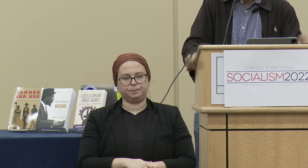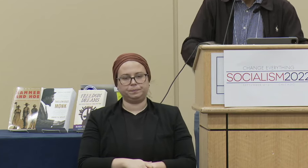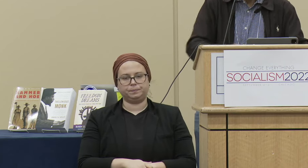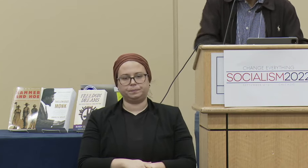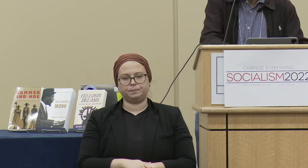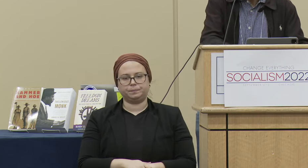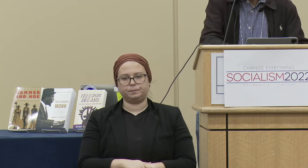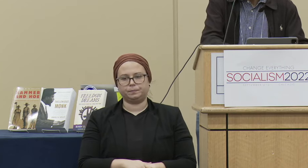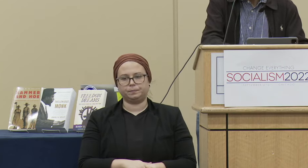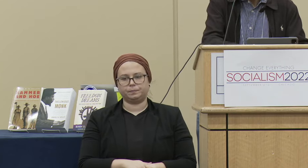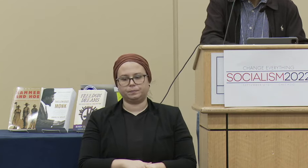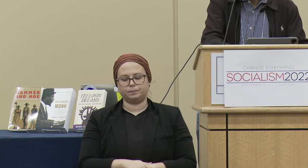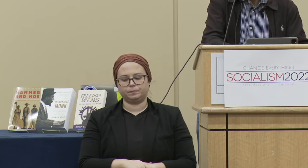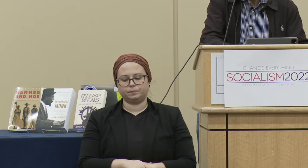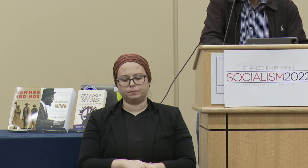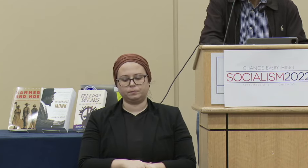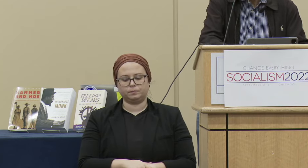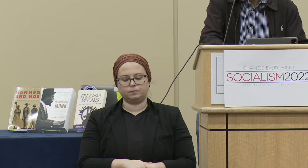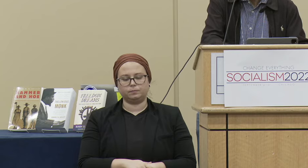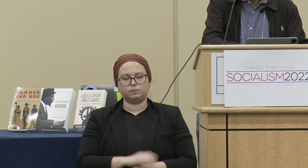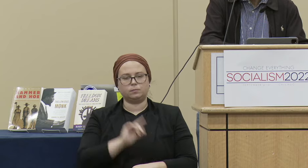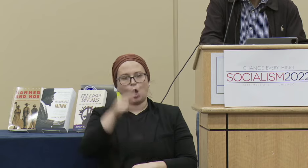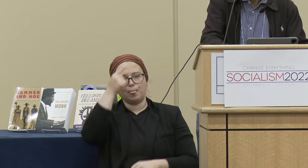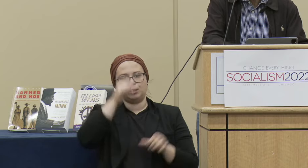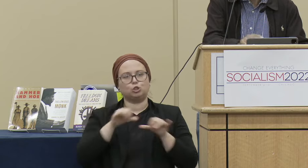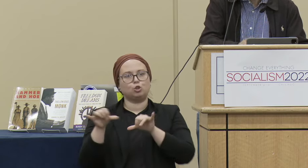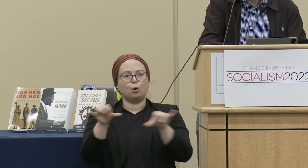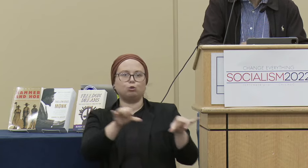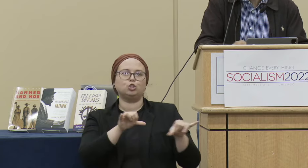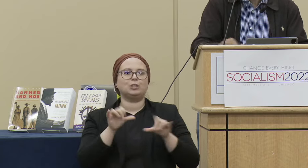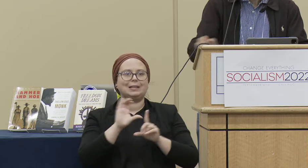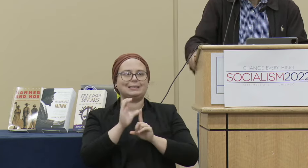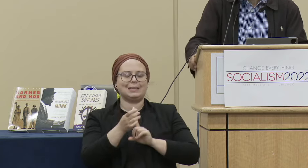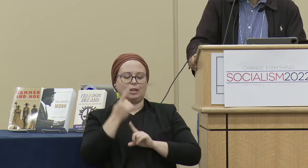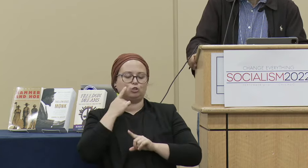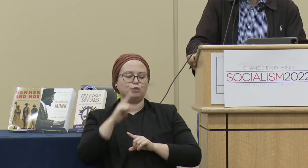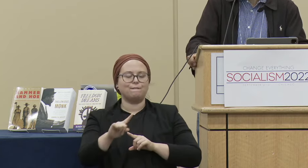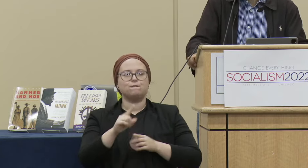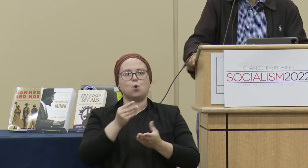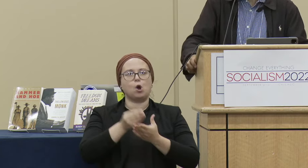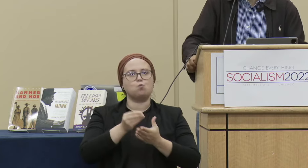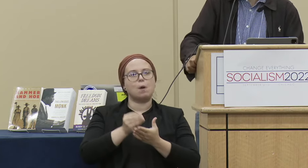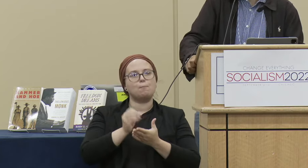question, too, and also the work that you're doing. You